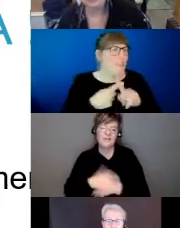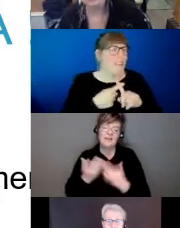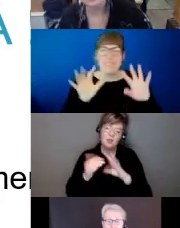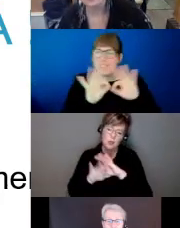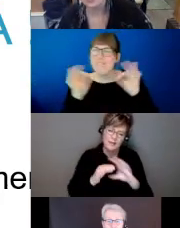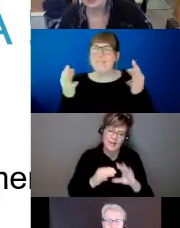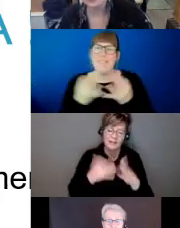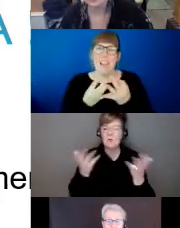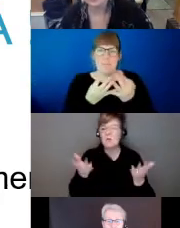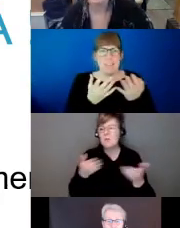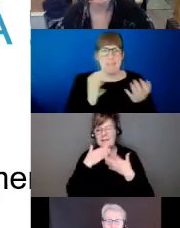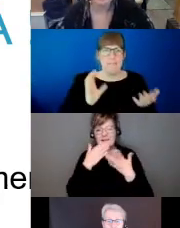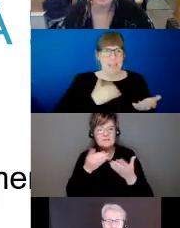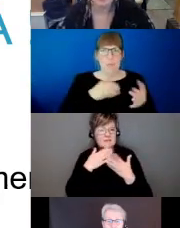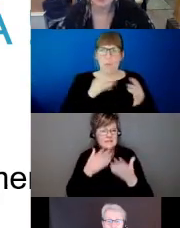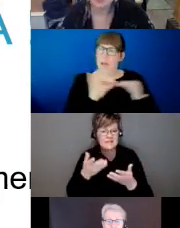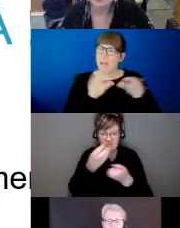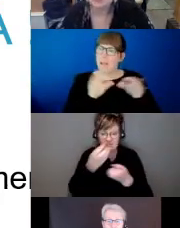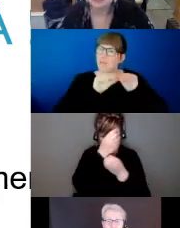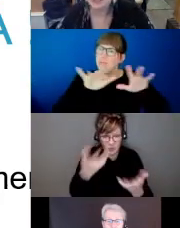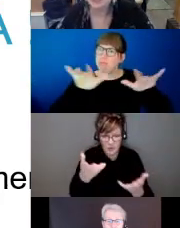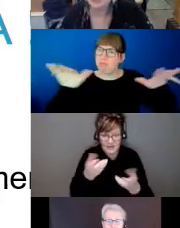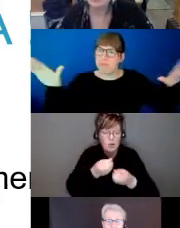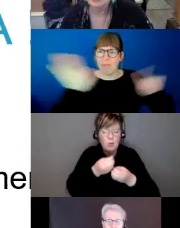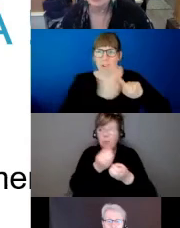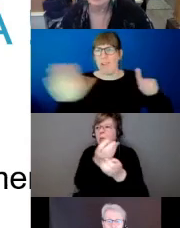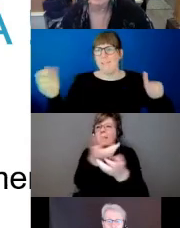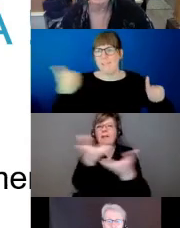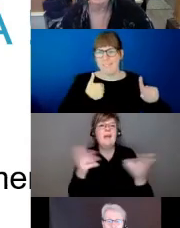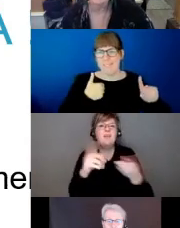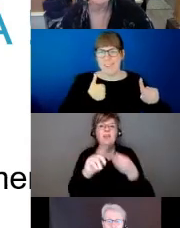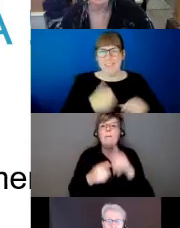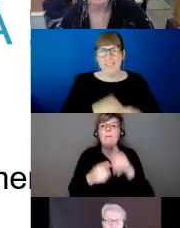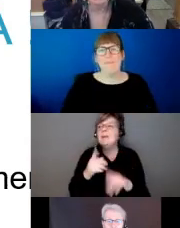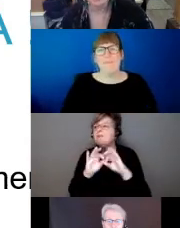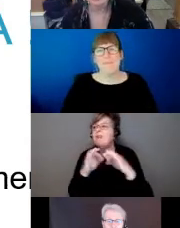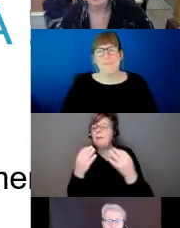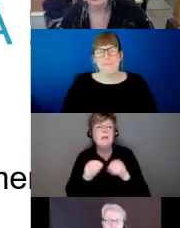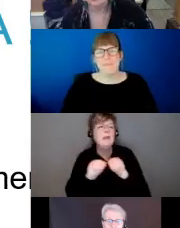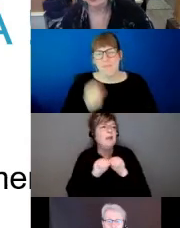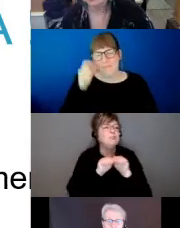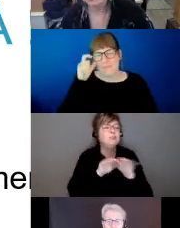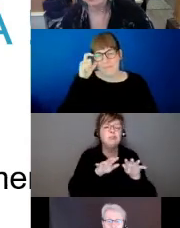THIS MESSAGE OUT TO AS MANY PEOPLE AS POSSIBLE AS WE CAN. WE ALSO, I'M SURE, JUST WANT TO